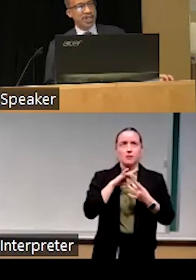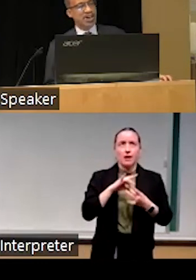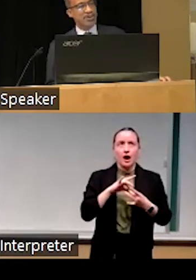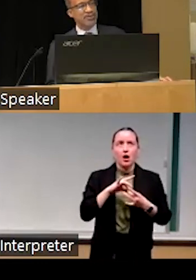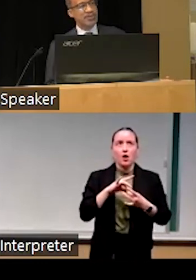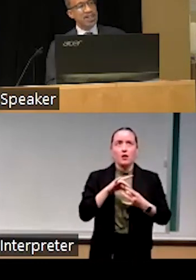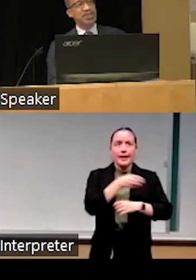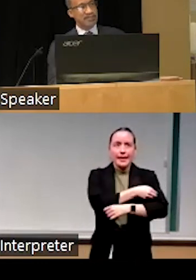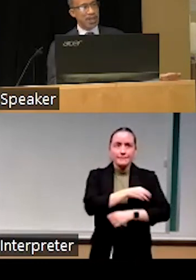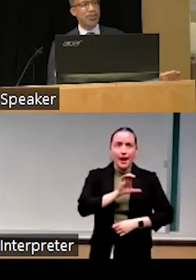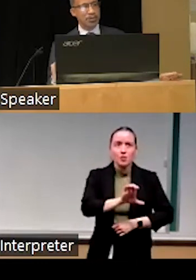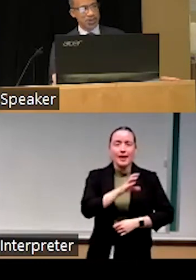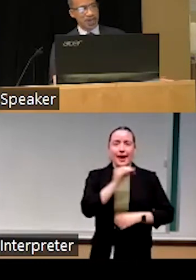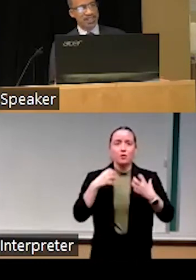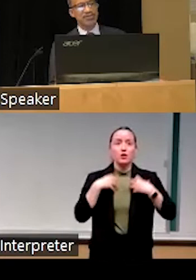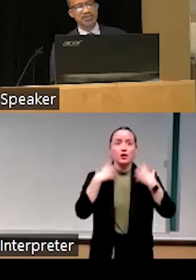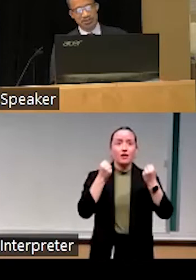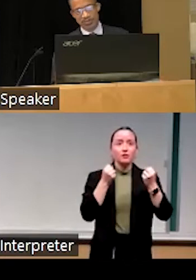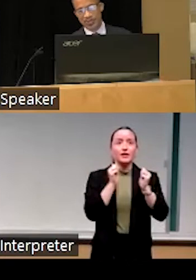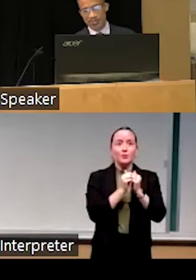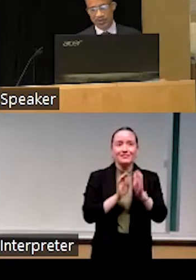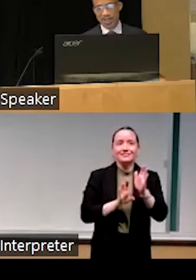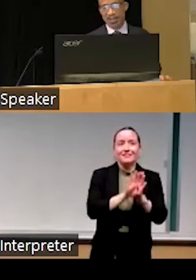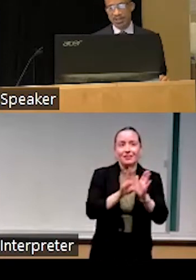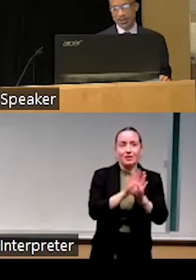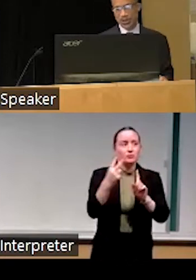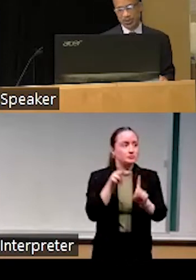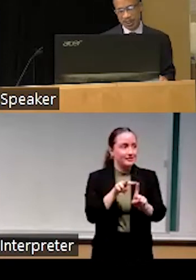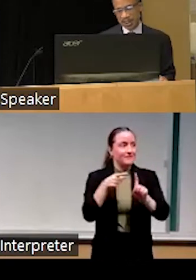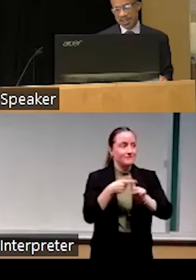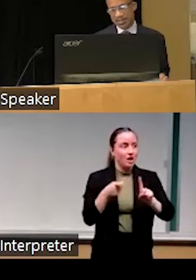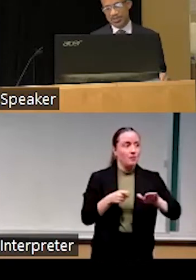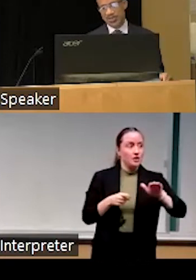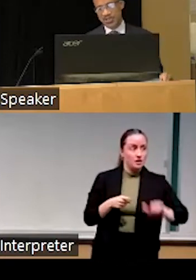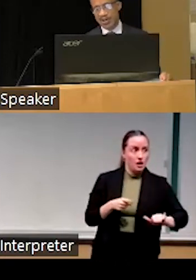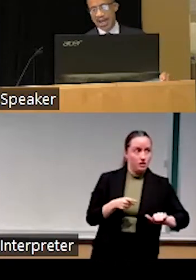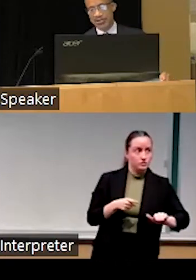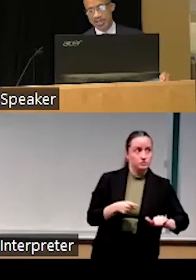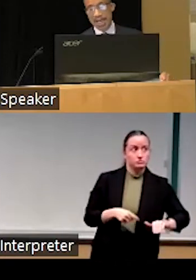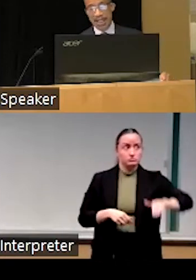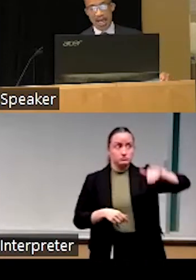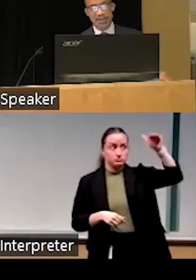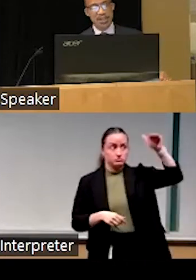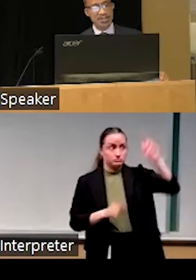and recovery from a developmental perspective from from from childhood to to geriatrics and I think